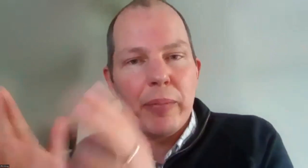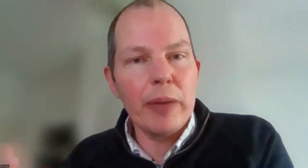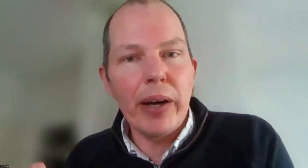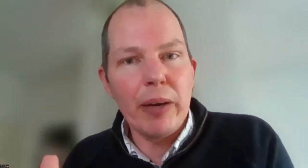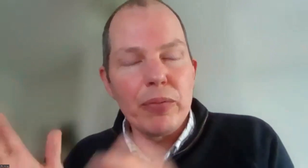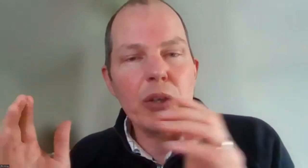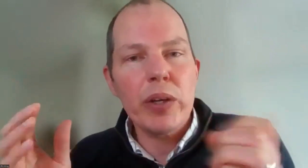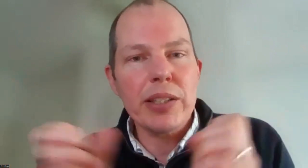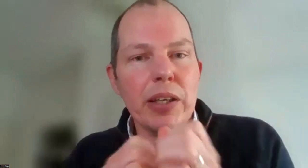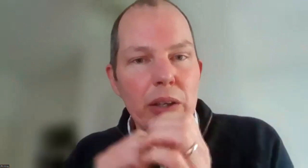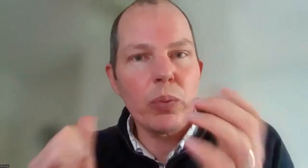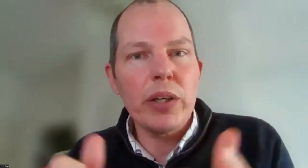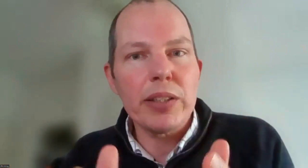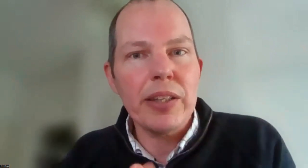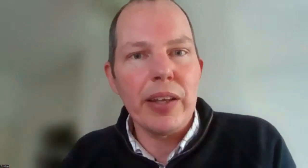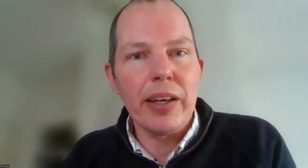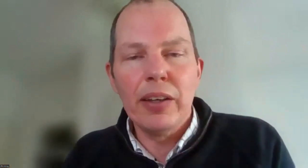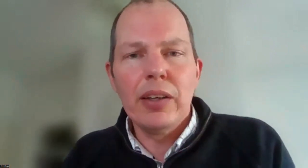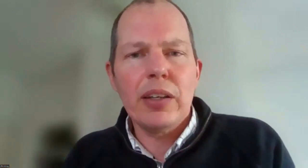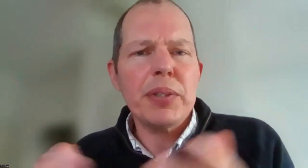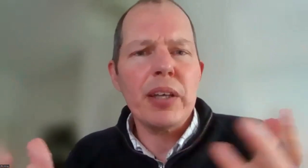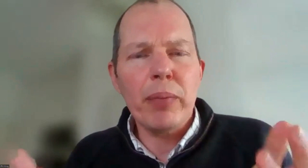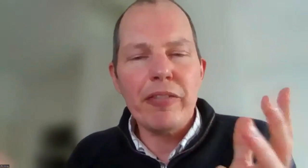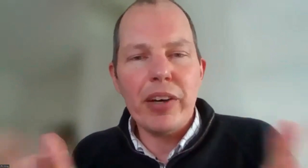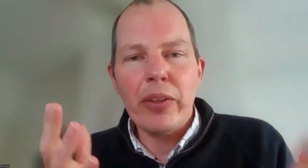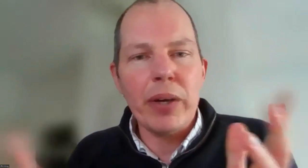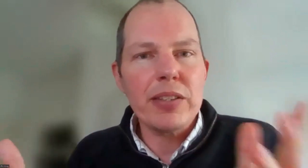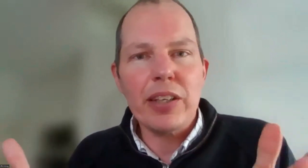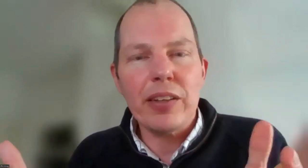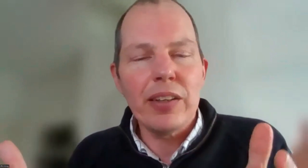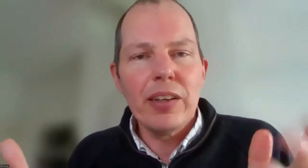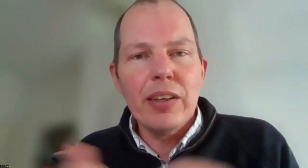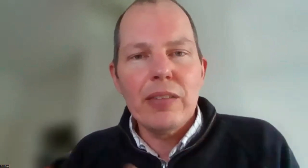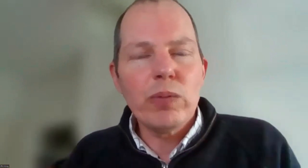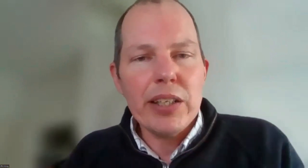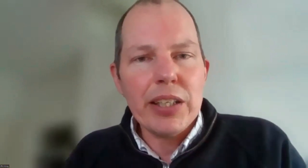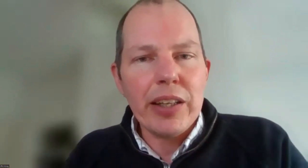Abraham Abraham so we need to get those words in there especially that 'my father' 'my son' we need